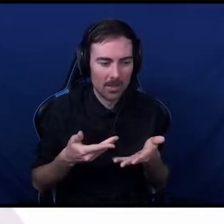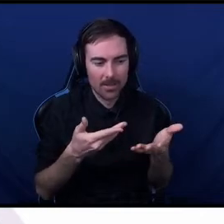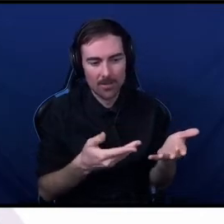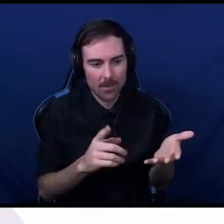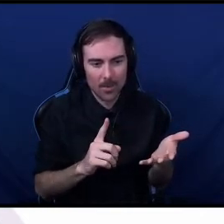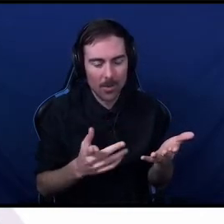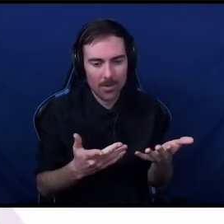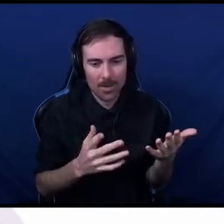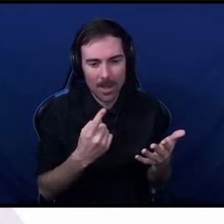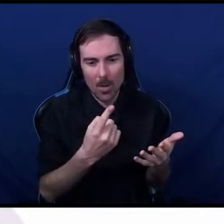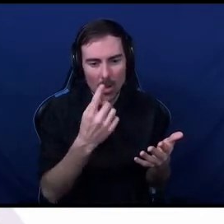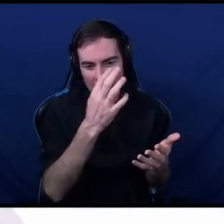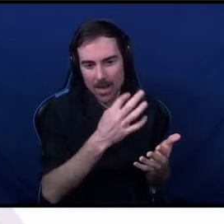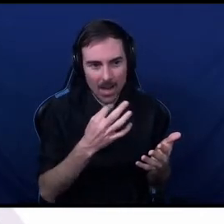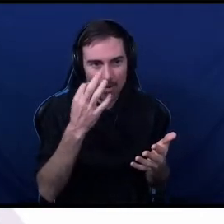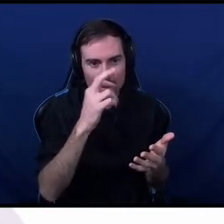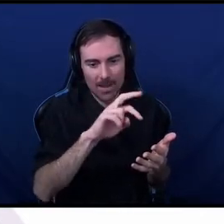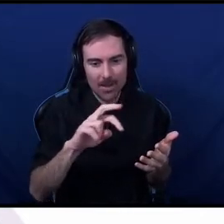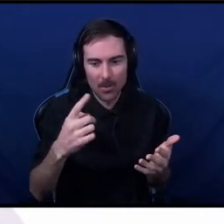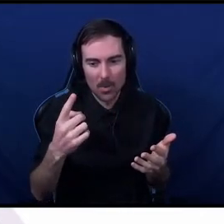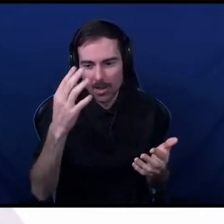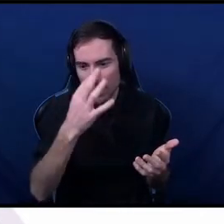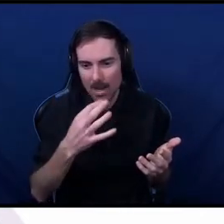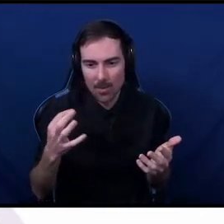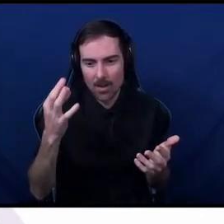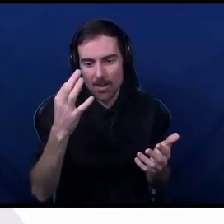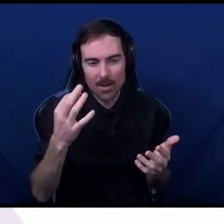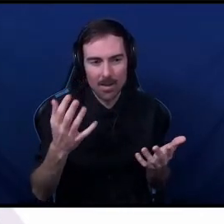equaled an hour equaled an hour. So it didn't matter if you're an